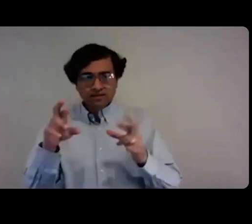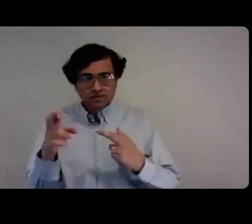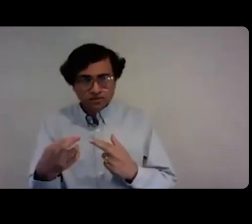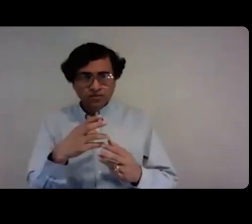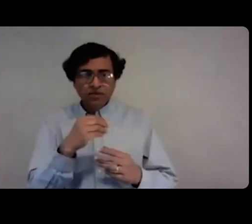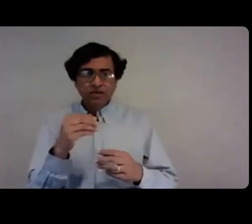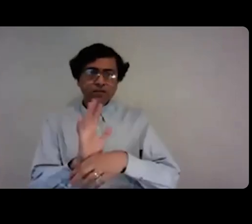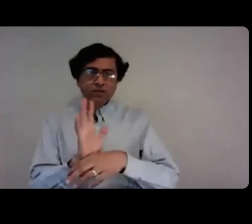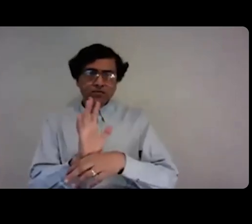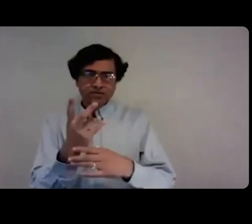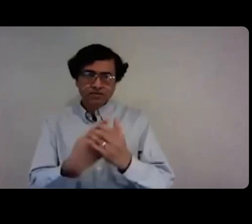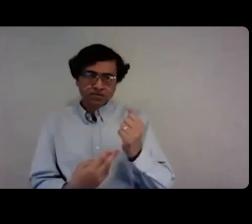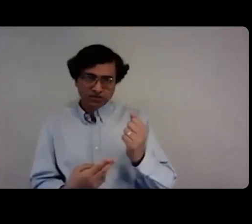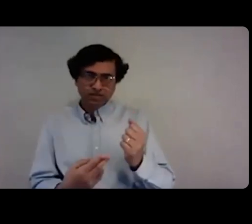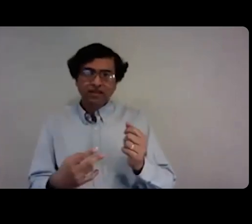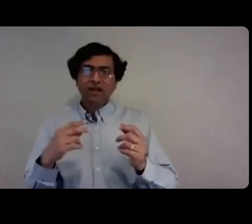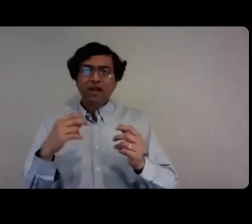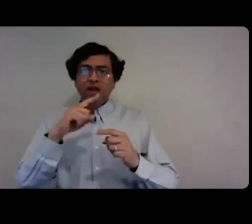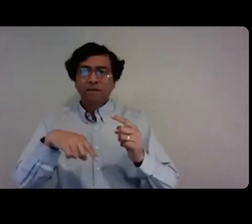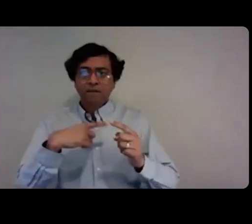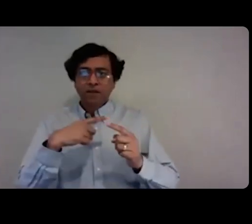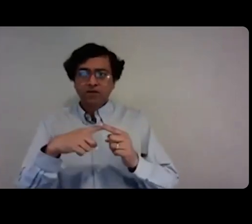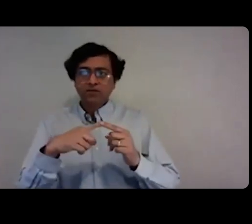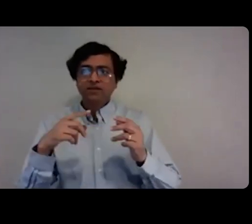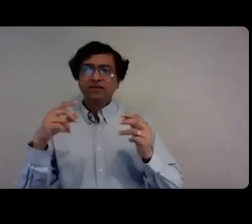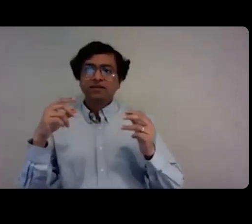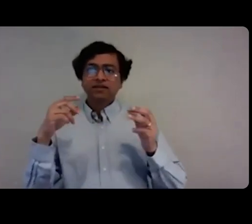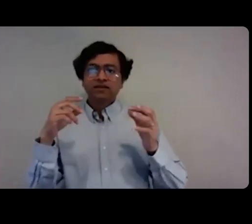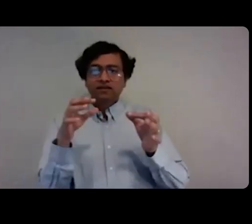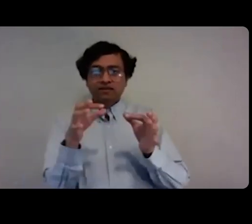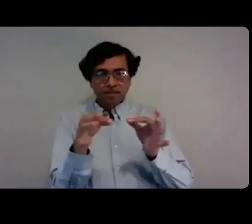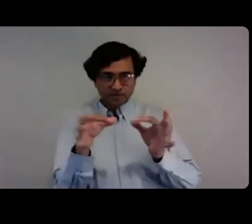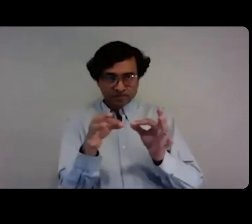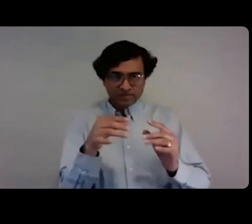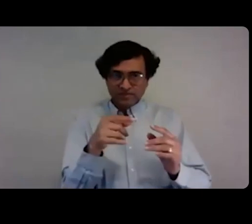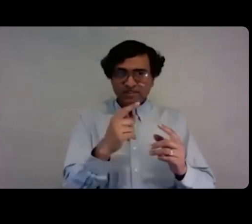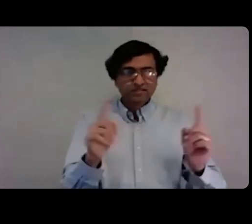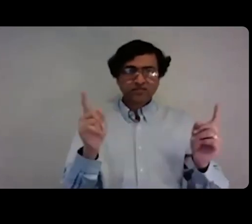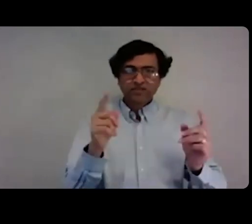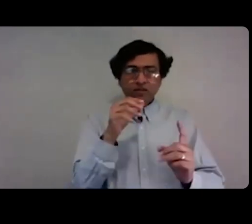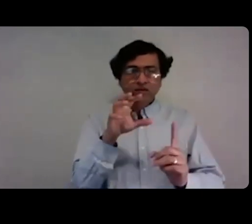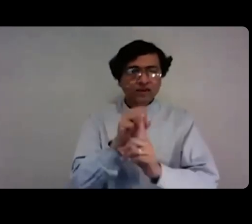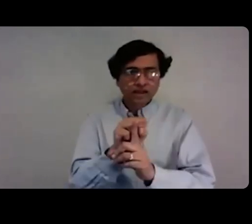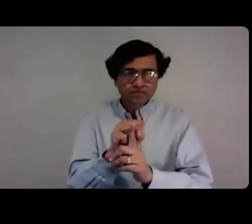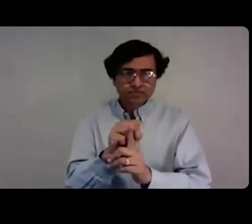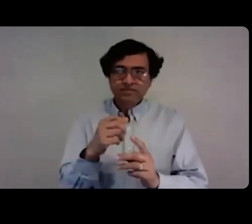Another thing that is really important to consider in the classroom environment and also when we are looking at video materials used